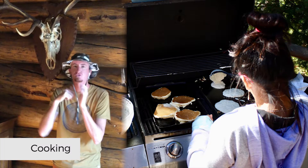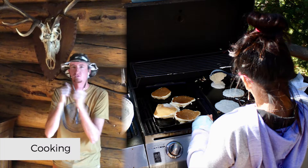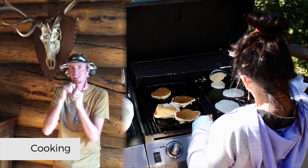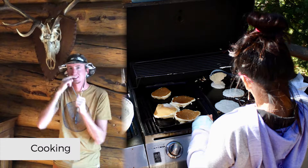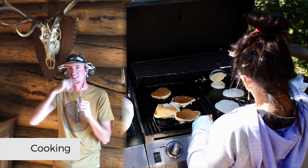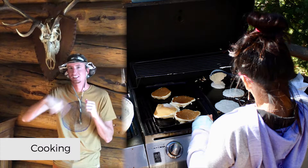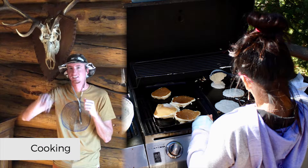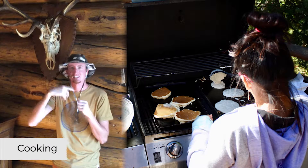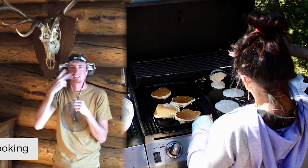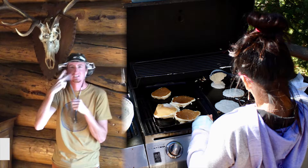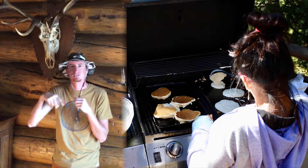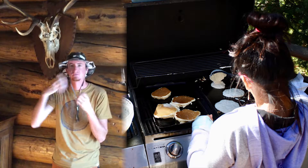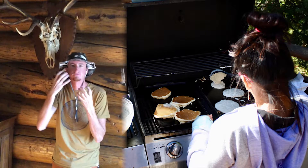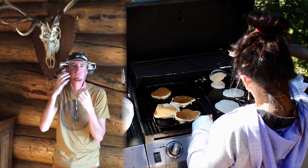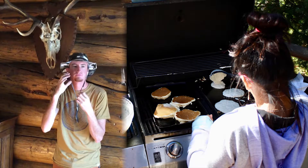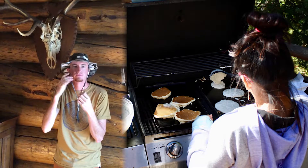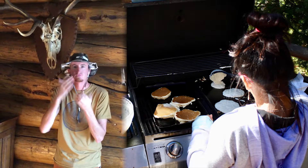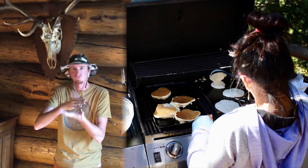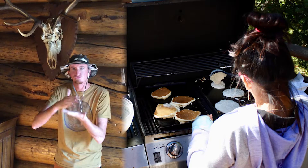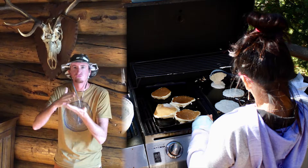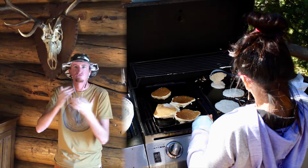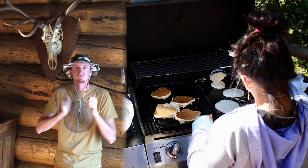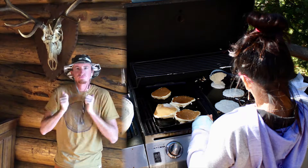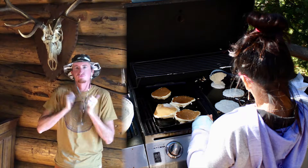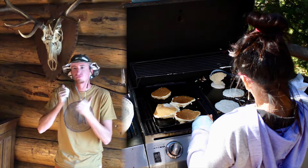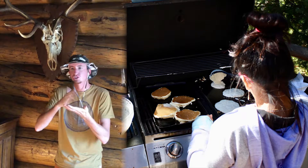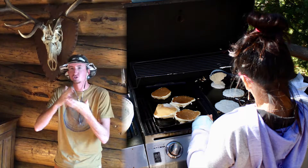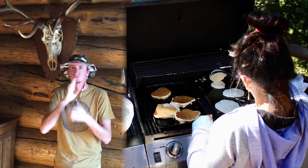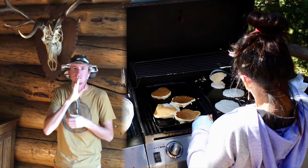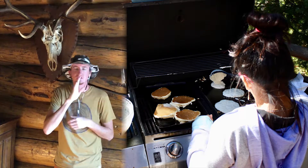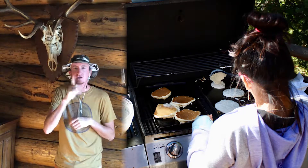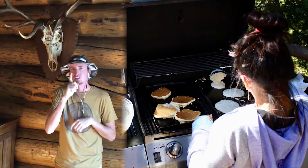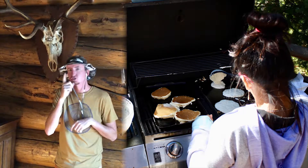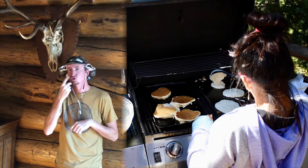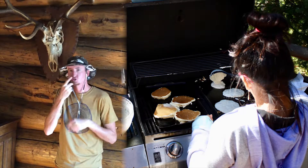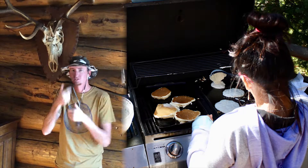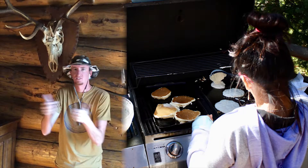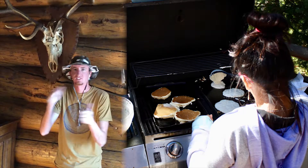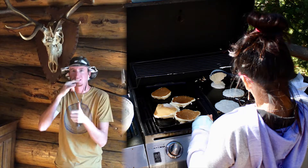I was most impressed with the kids just jumping in and making their own meals all by themselves.